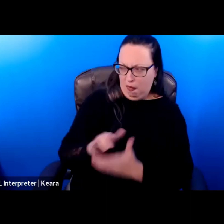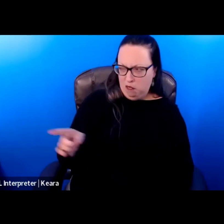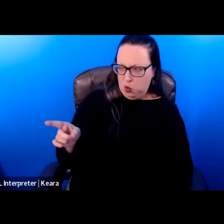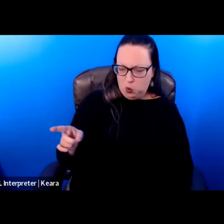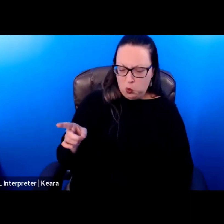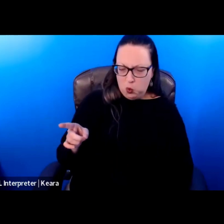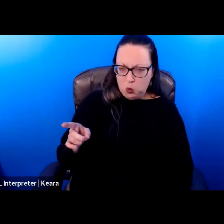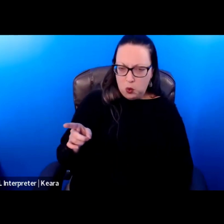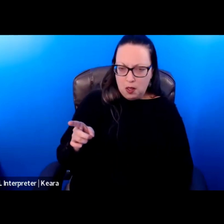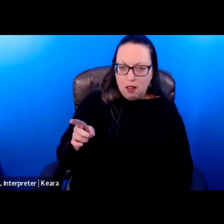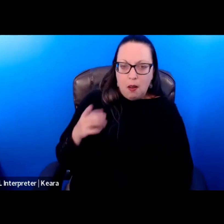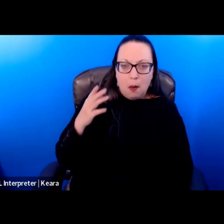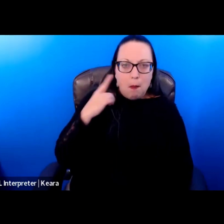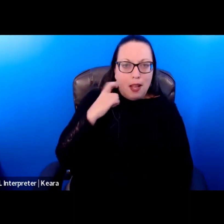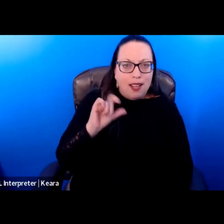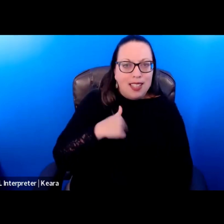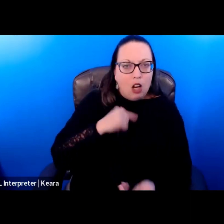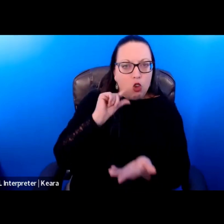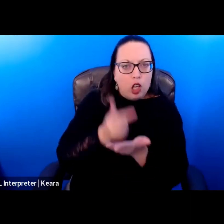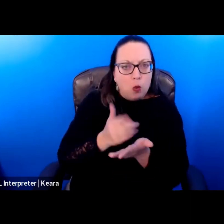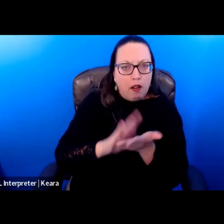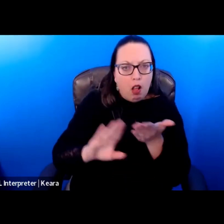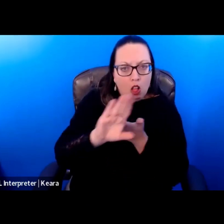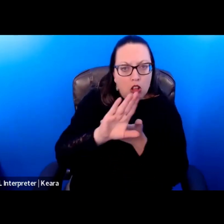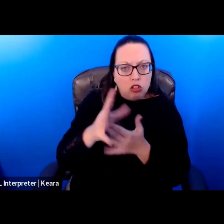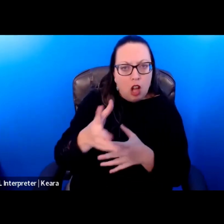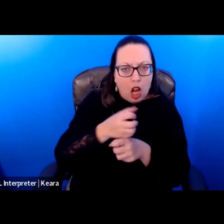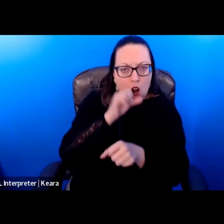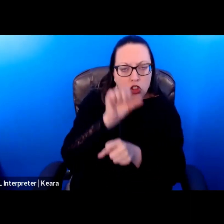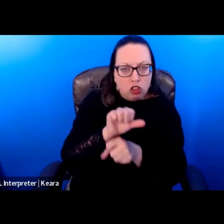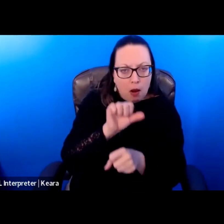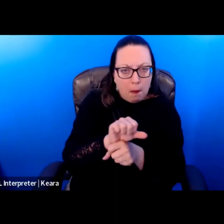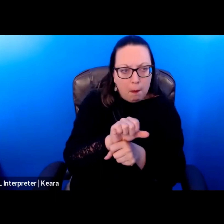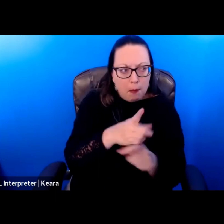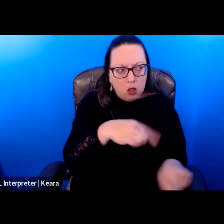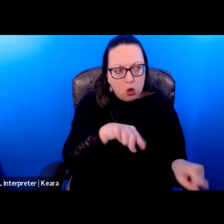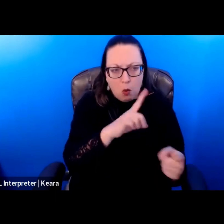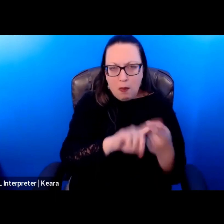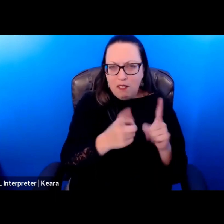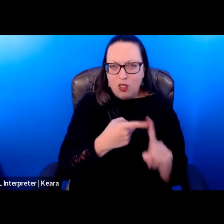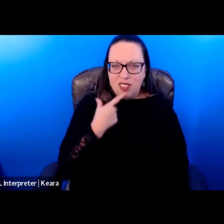through college, right, I was able to acquire employment. But one person finally said no, so I